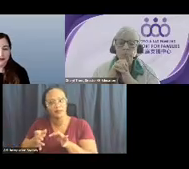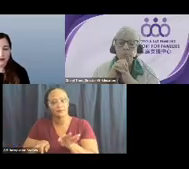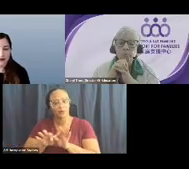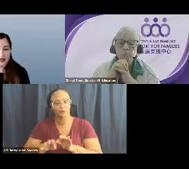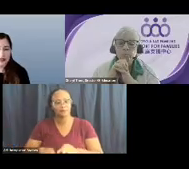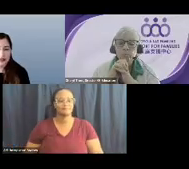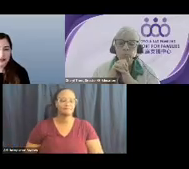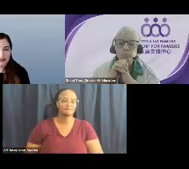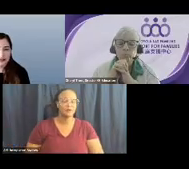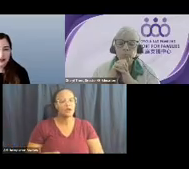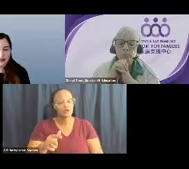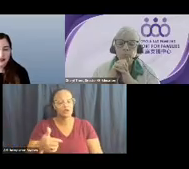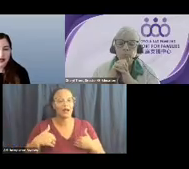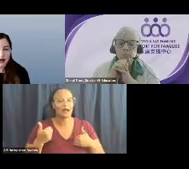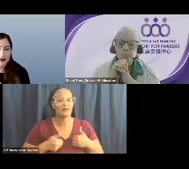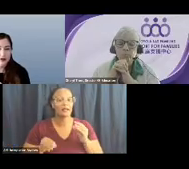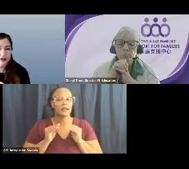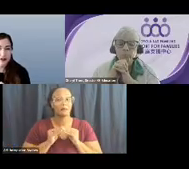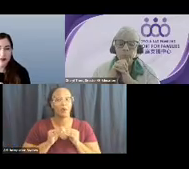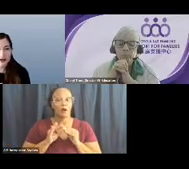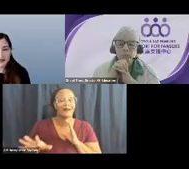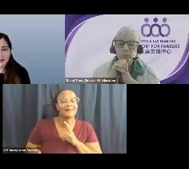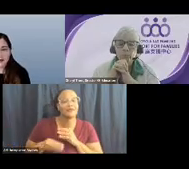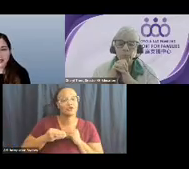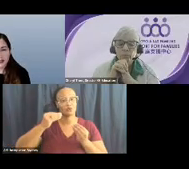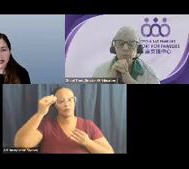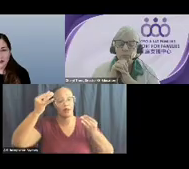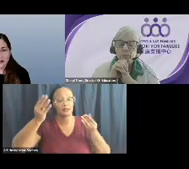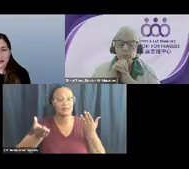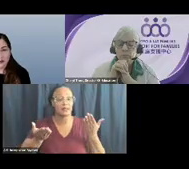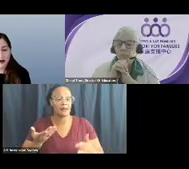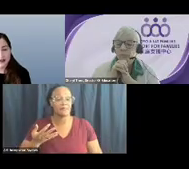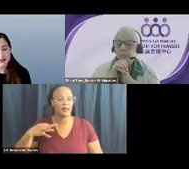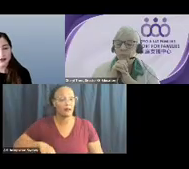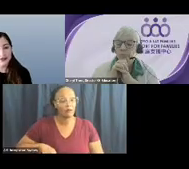might be helpful related to this this topic for either parents or educators or the parent